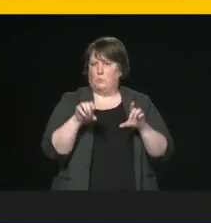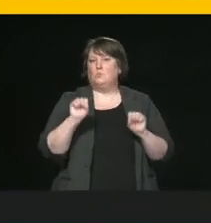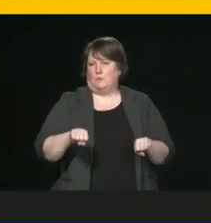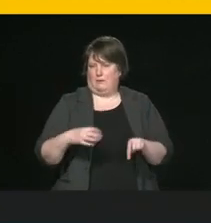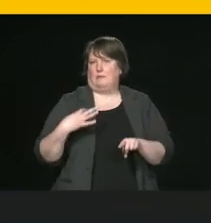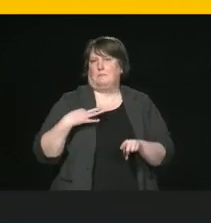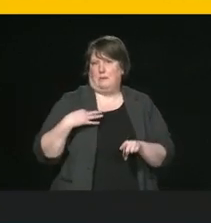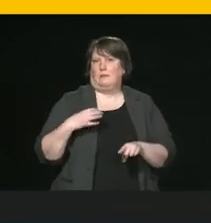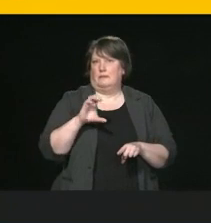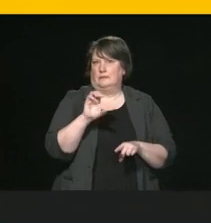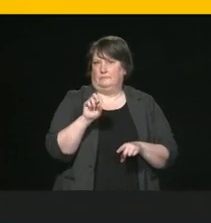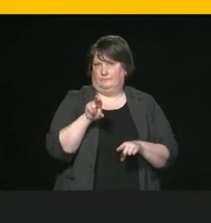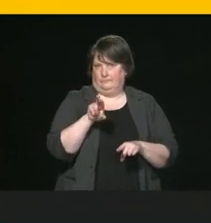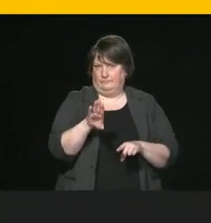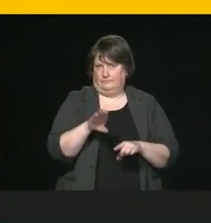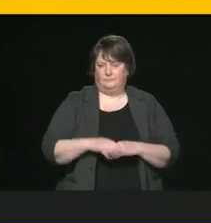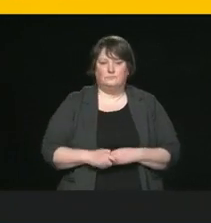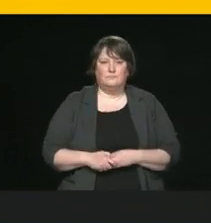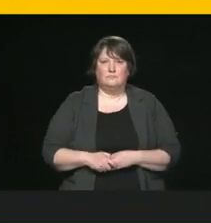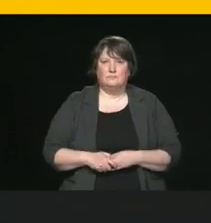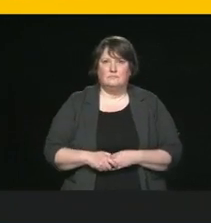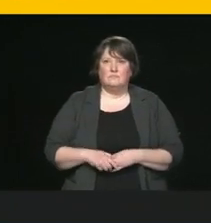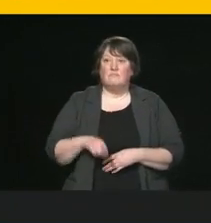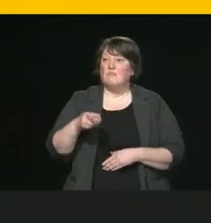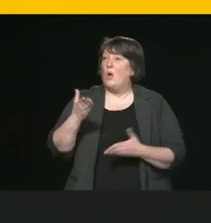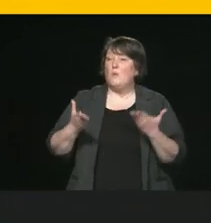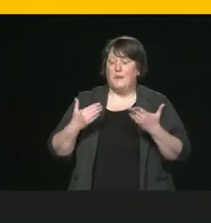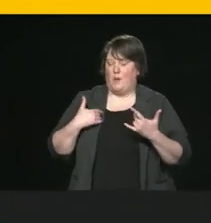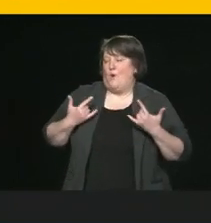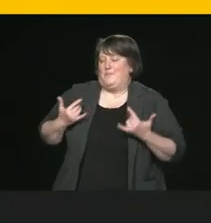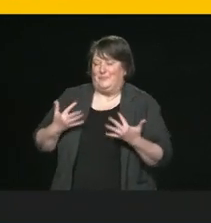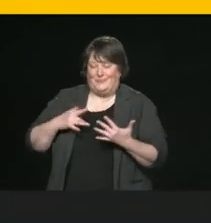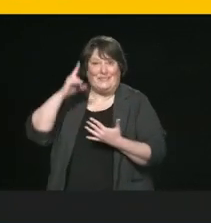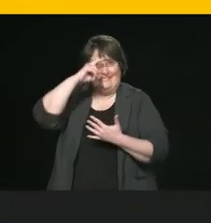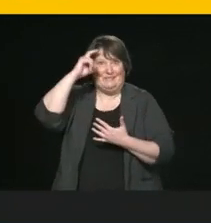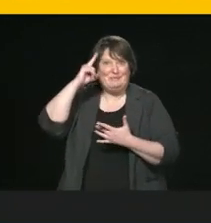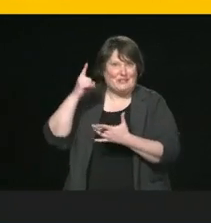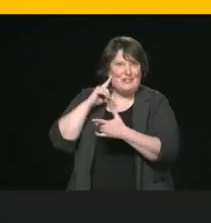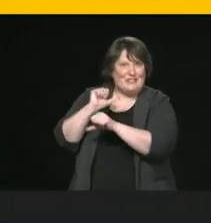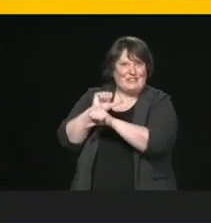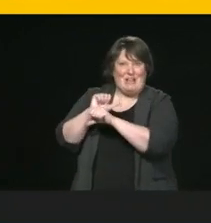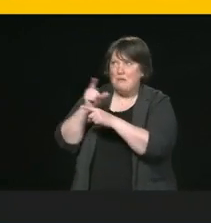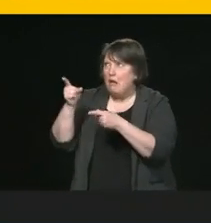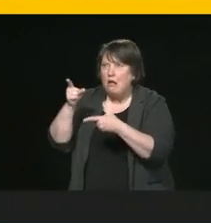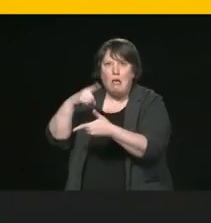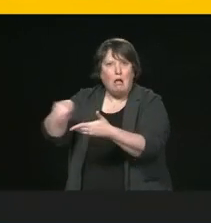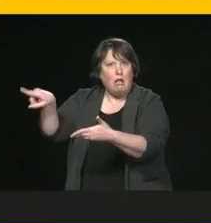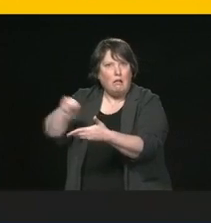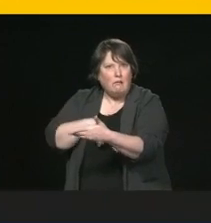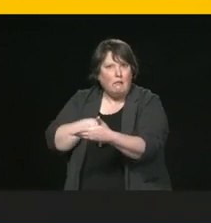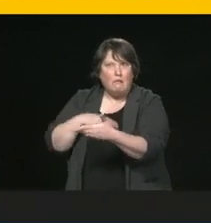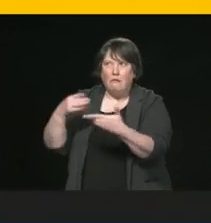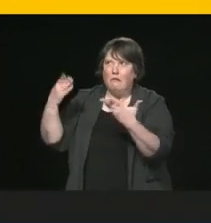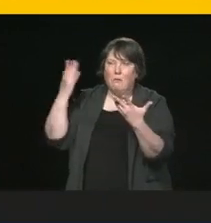MONTH, YOU'LL NOW BE ABLE TO